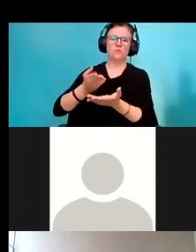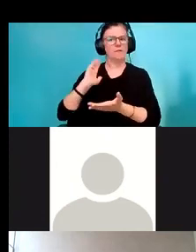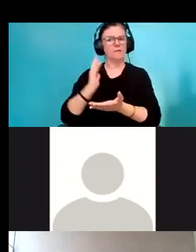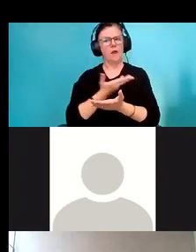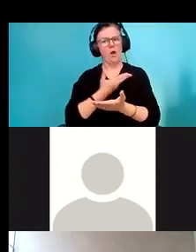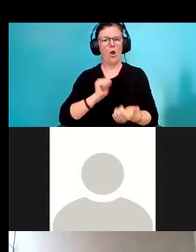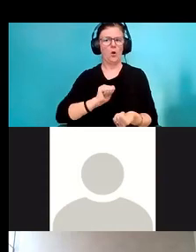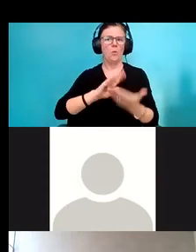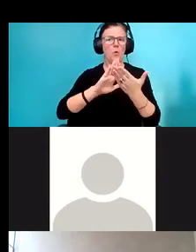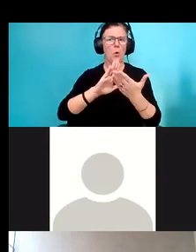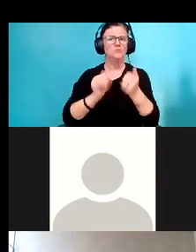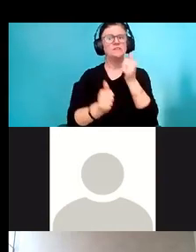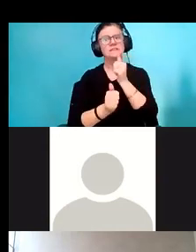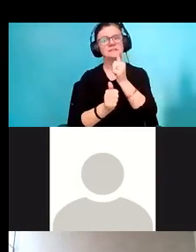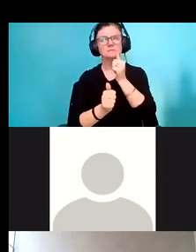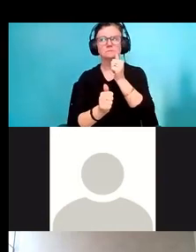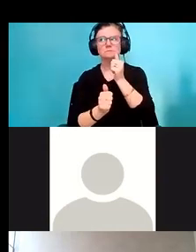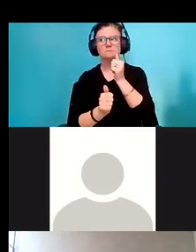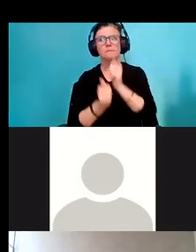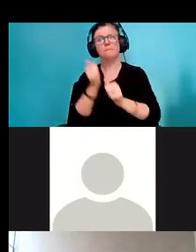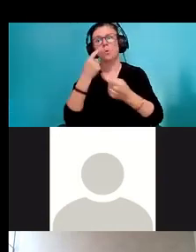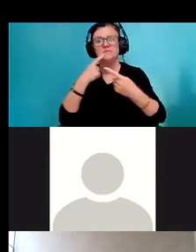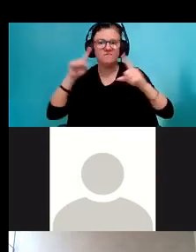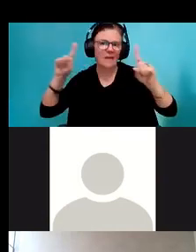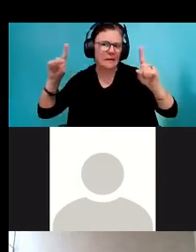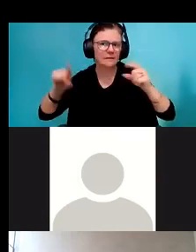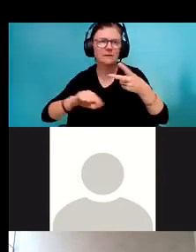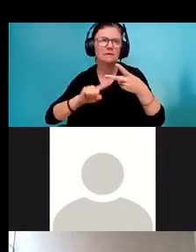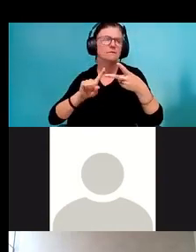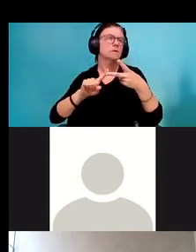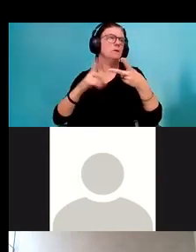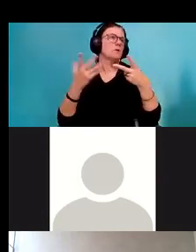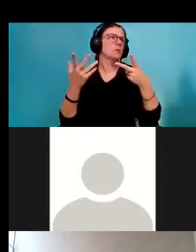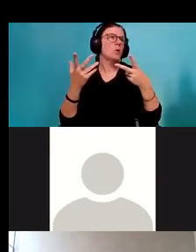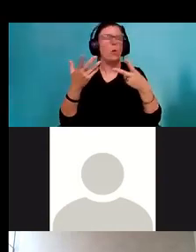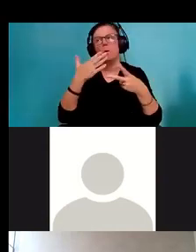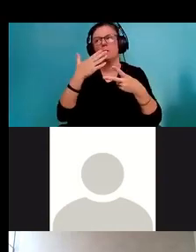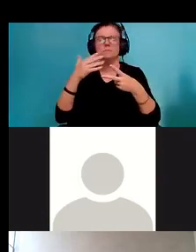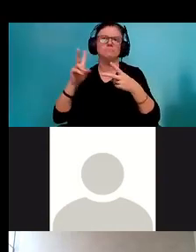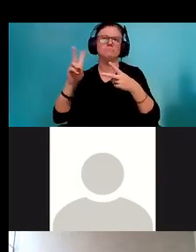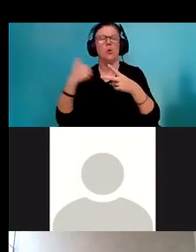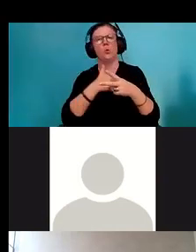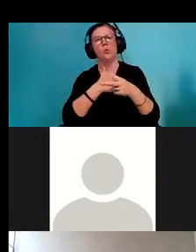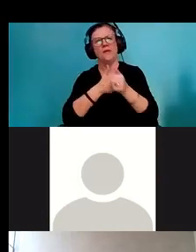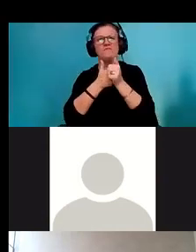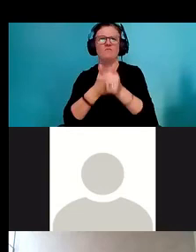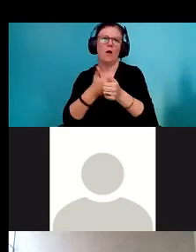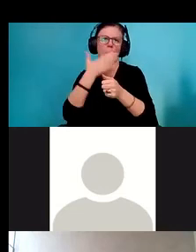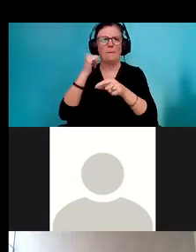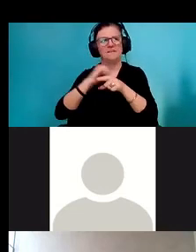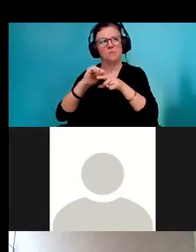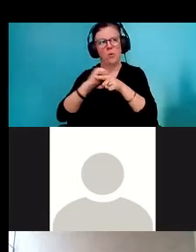most effective, and we are following best practices when we are doing this, and we are seeing